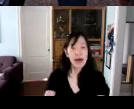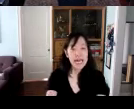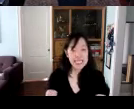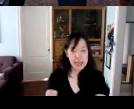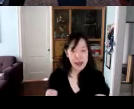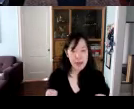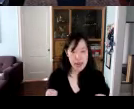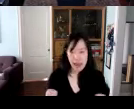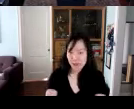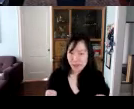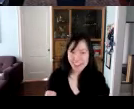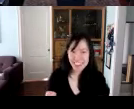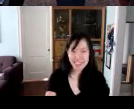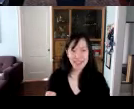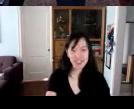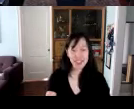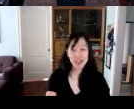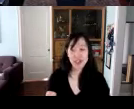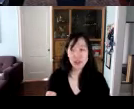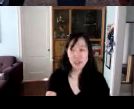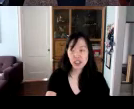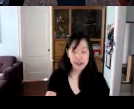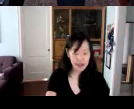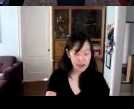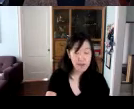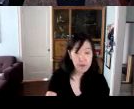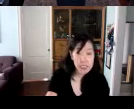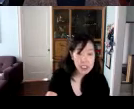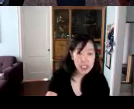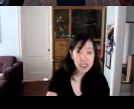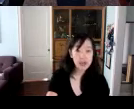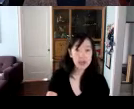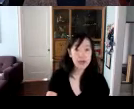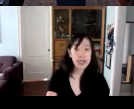As Sam and I have previously mentioned, do be sure that the information in your grant